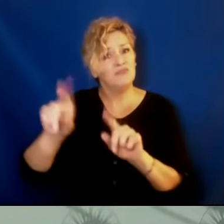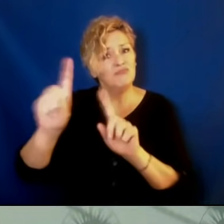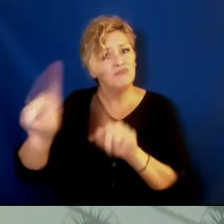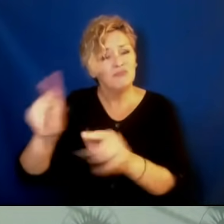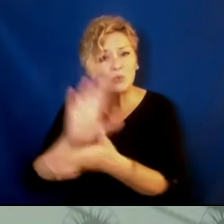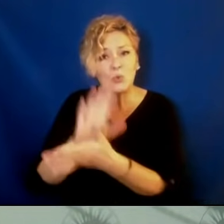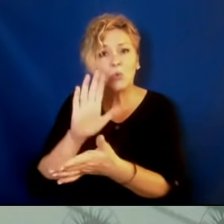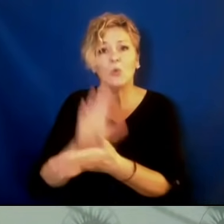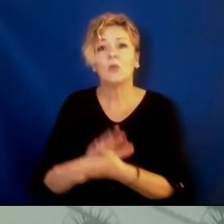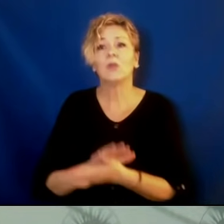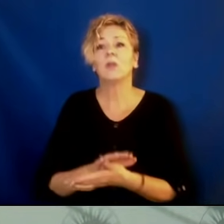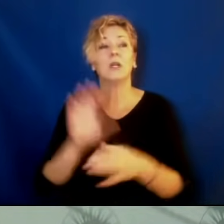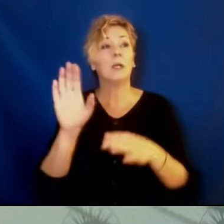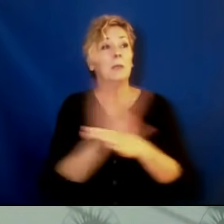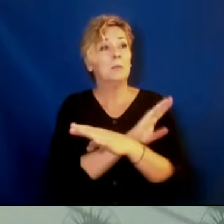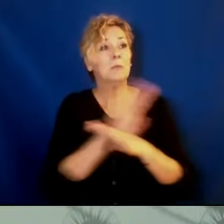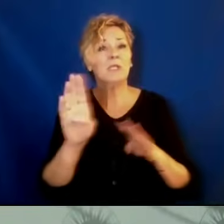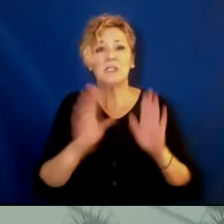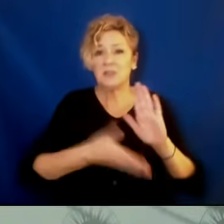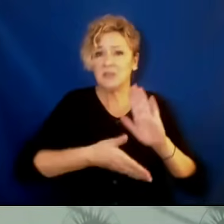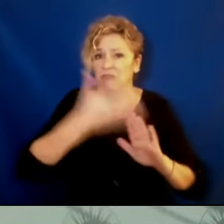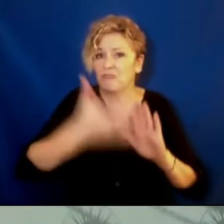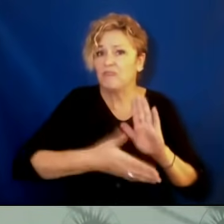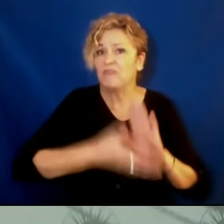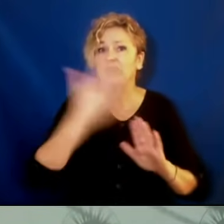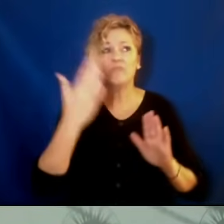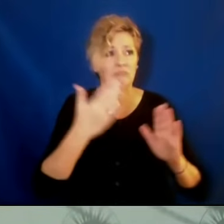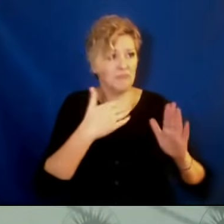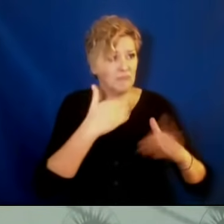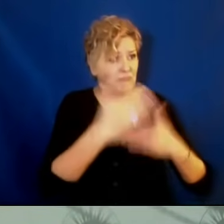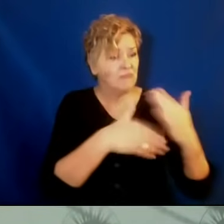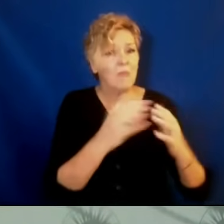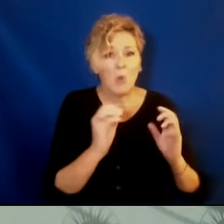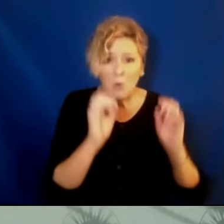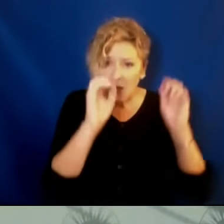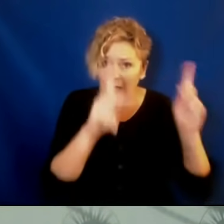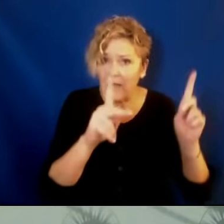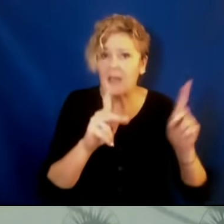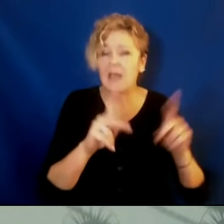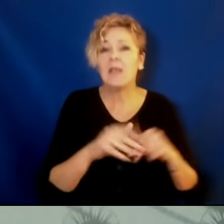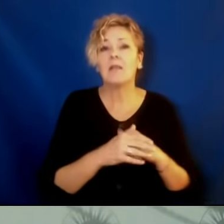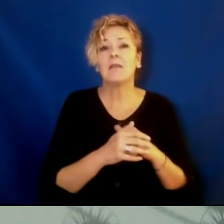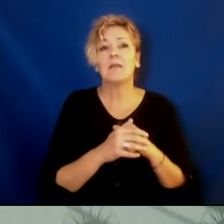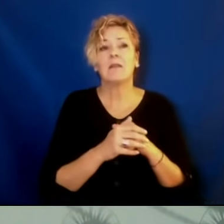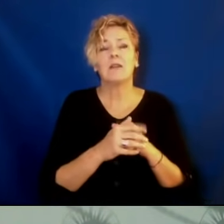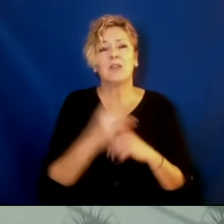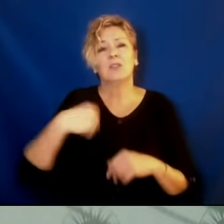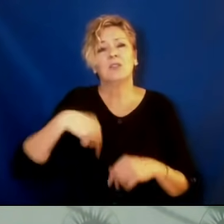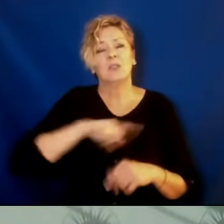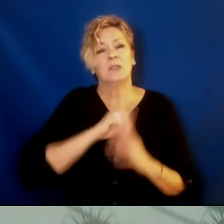In part of how we do that, and part of how we do that is to follow the guidance provided by